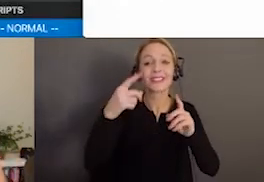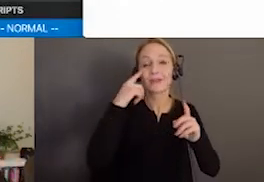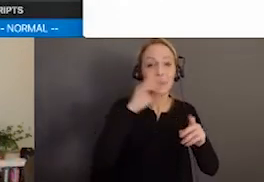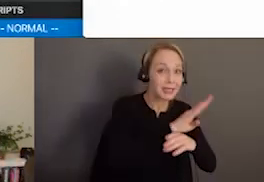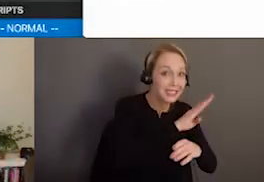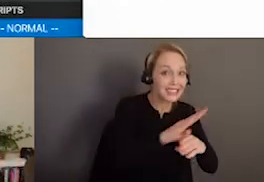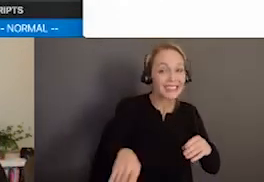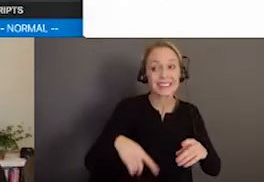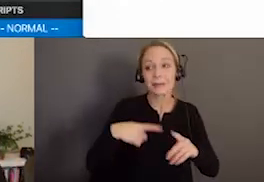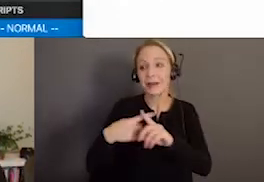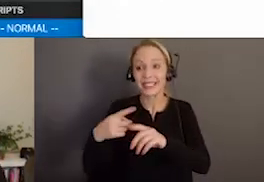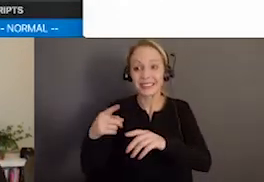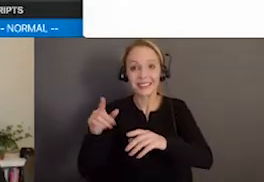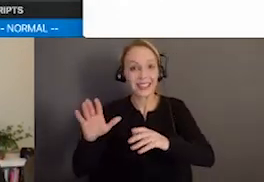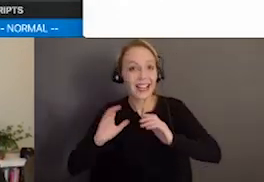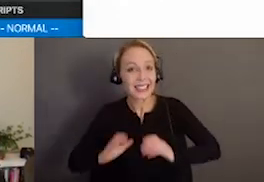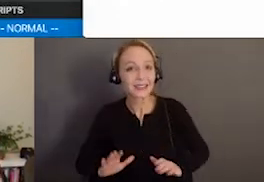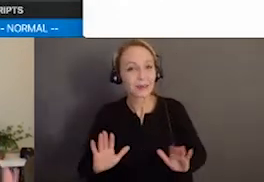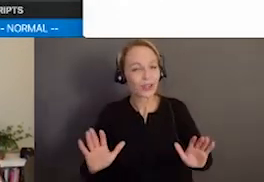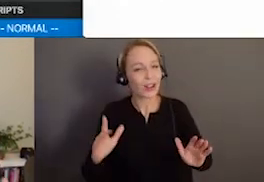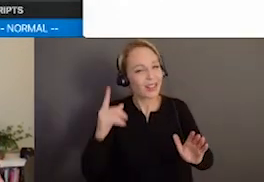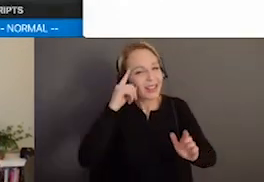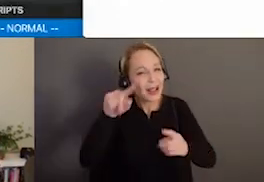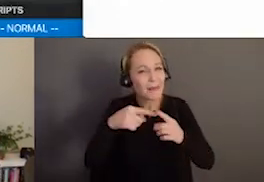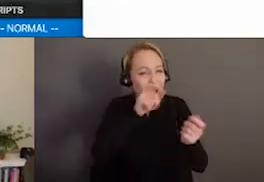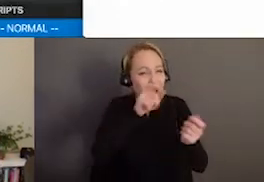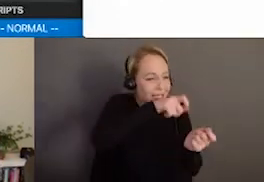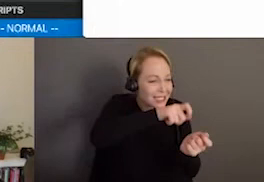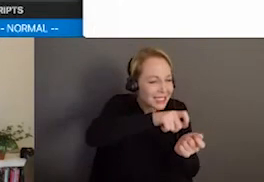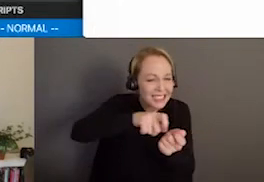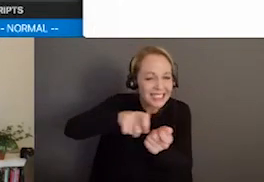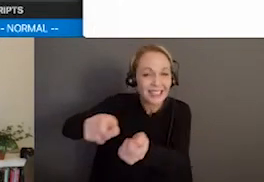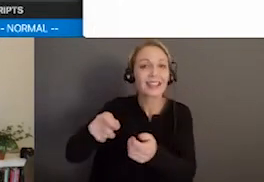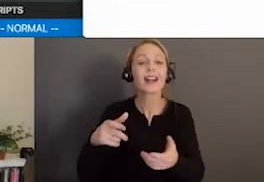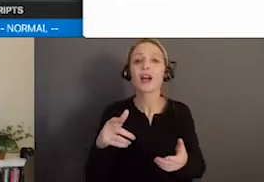AND WE WANT TO TRY TO BE ABLE TO CREATE AN EXAMPLE FOR